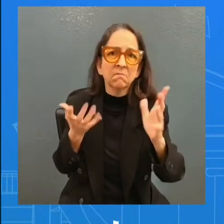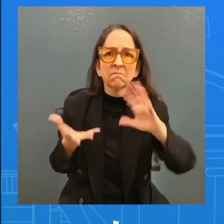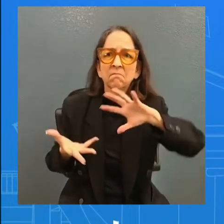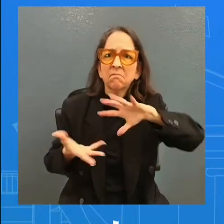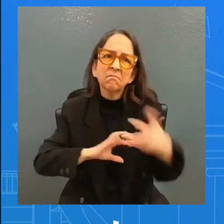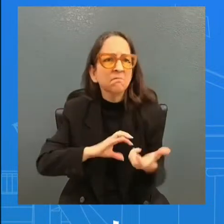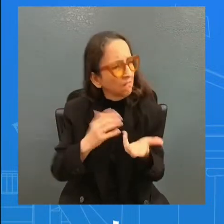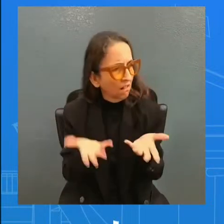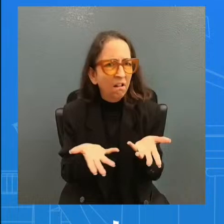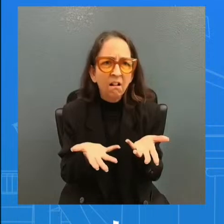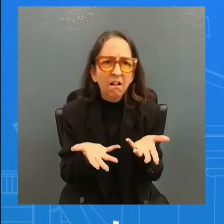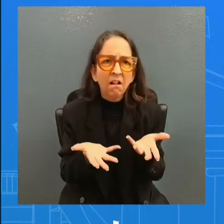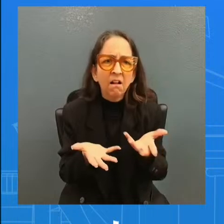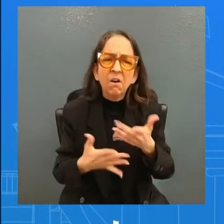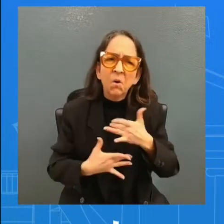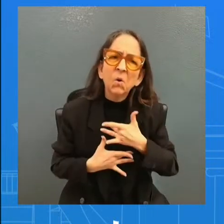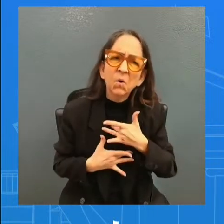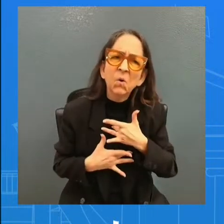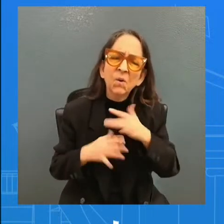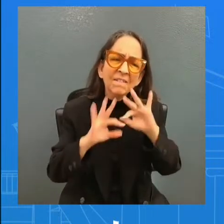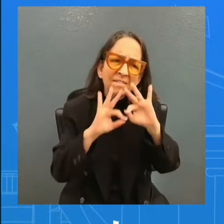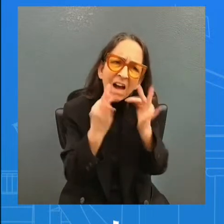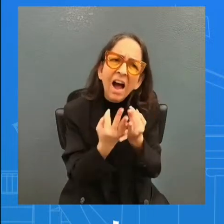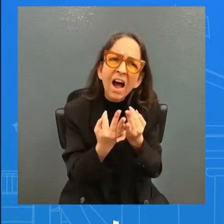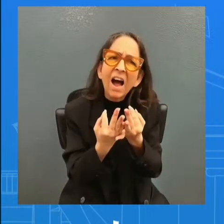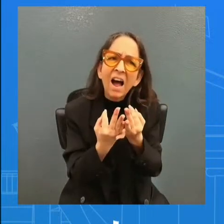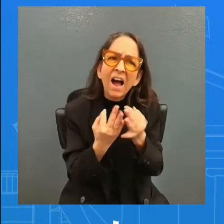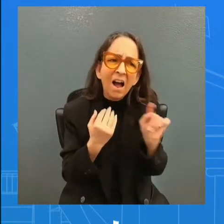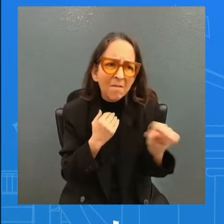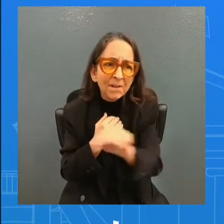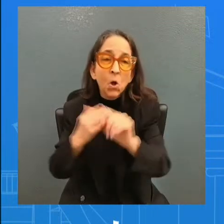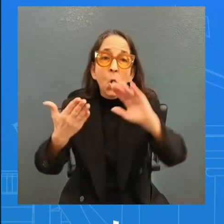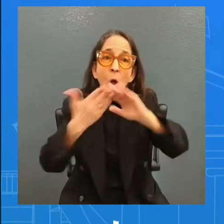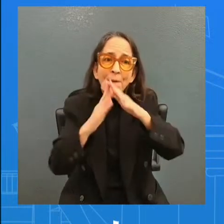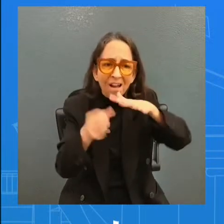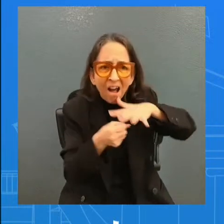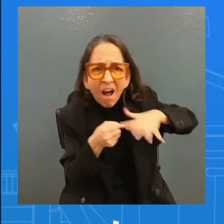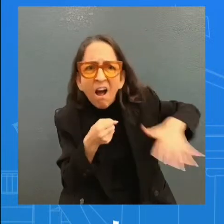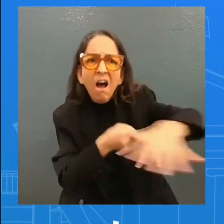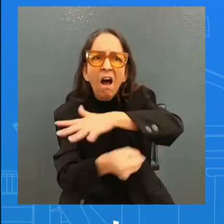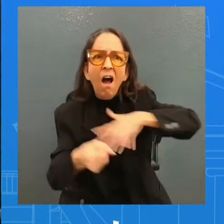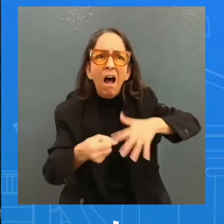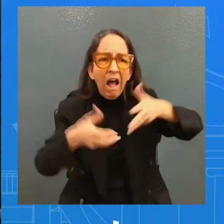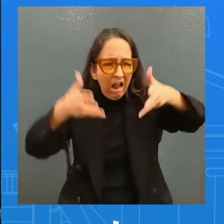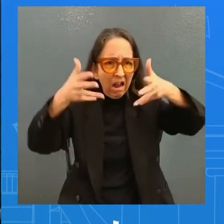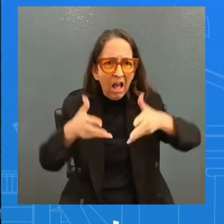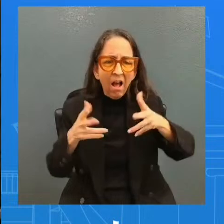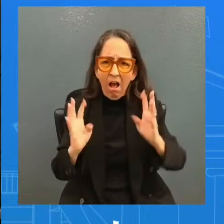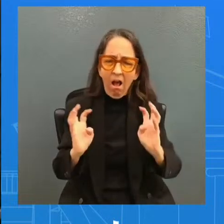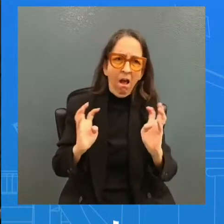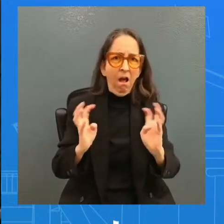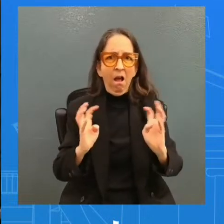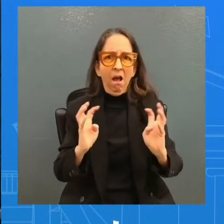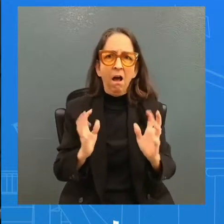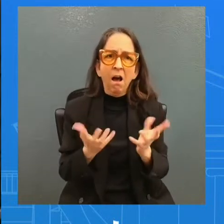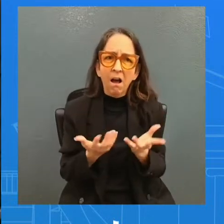who are dealing with the aftermath of this tragedy. The Press: And does the vice president plan to oversee